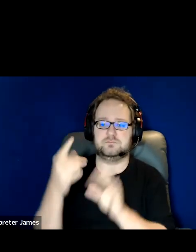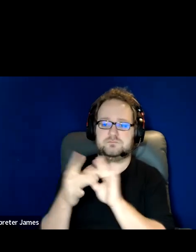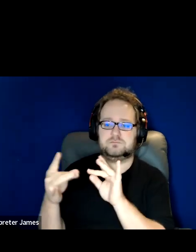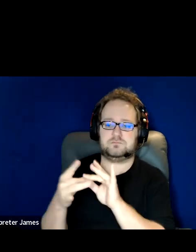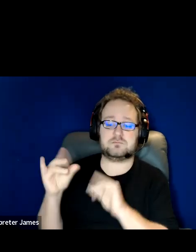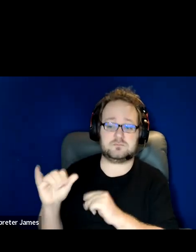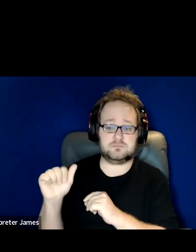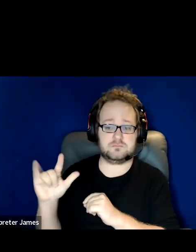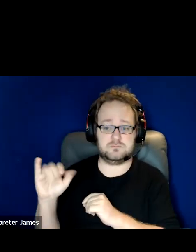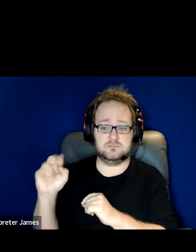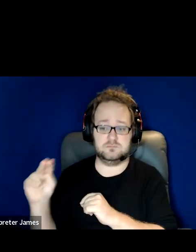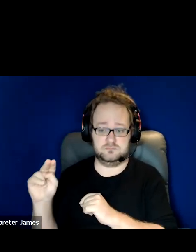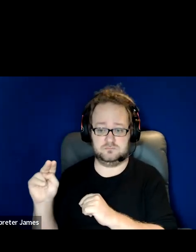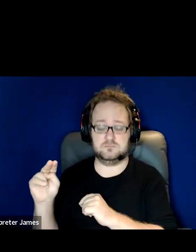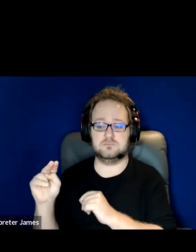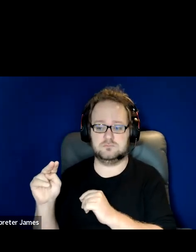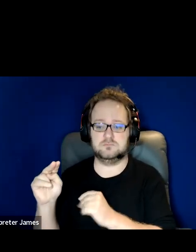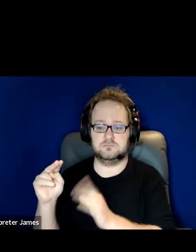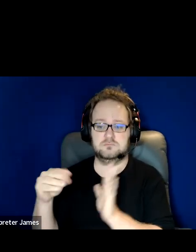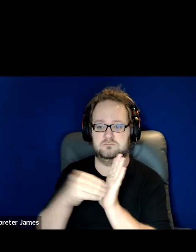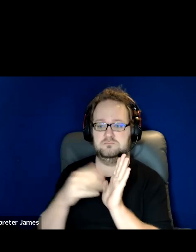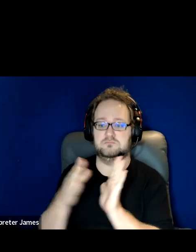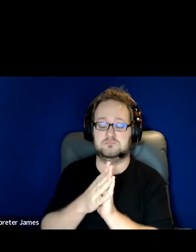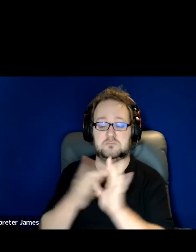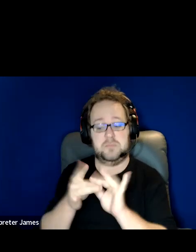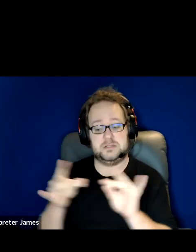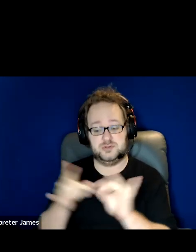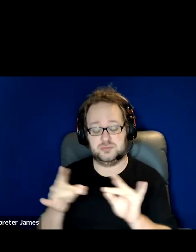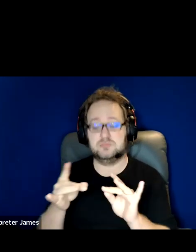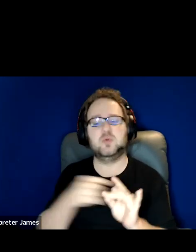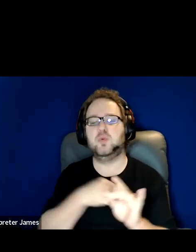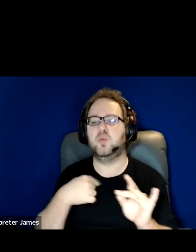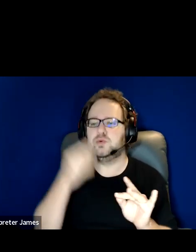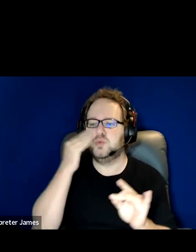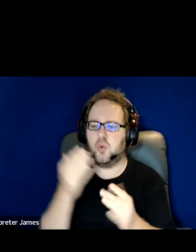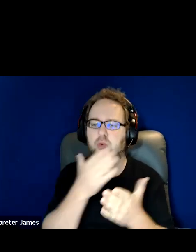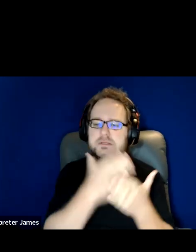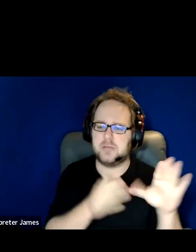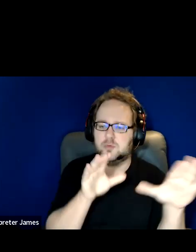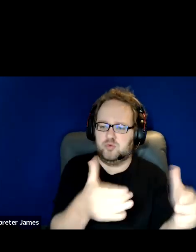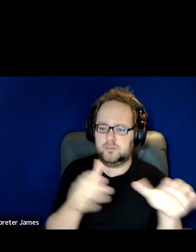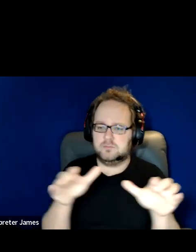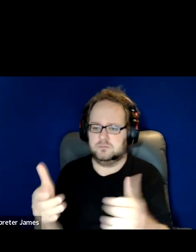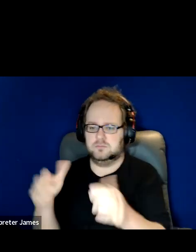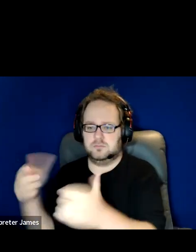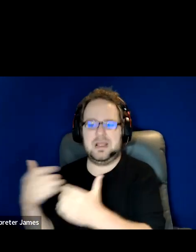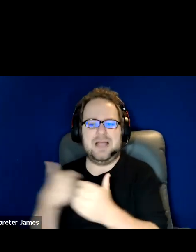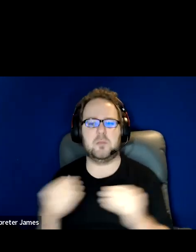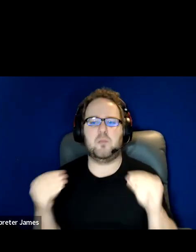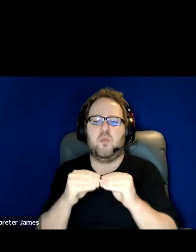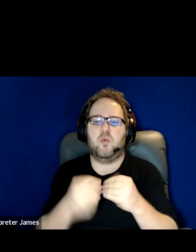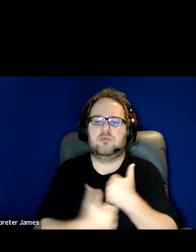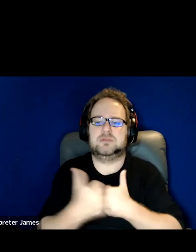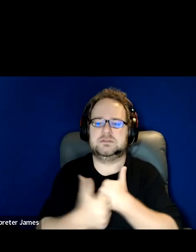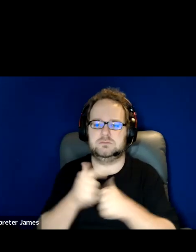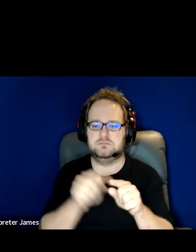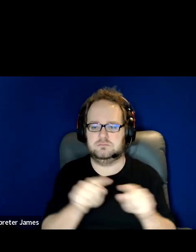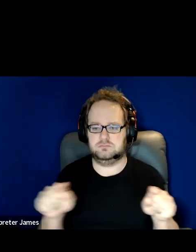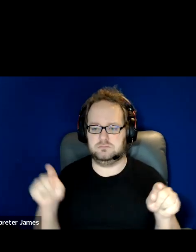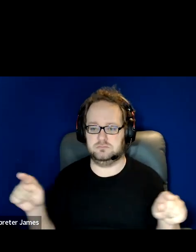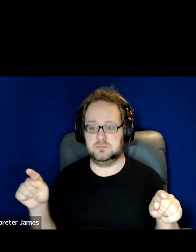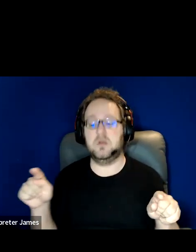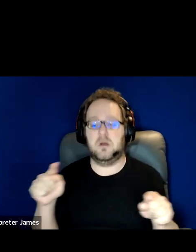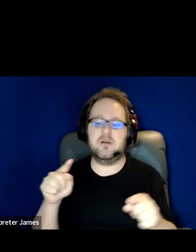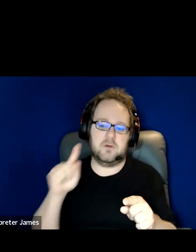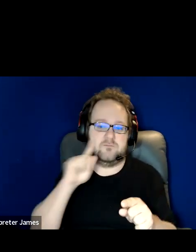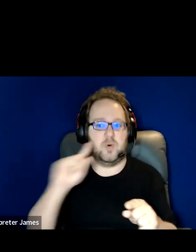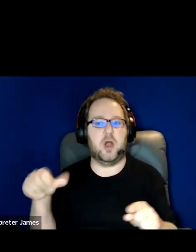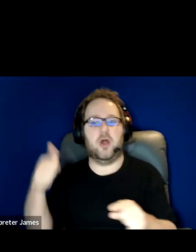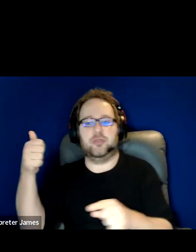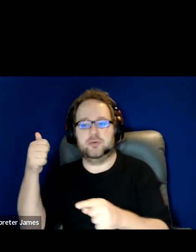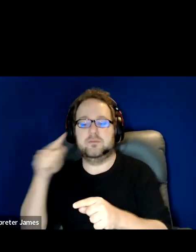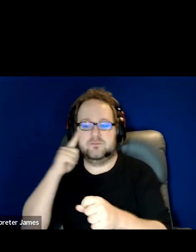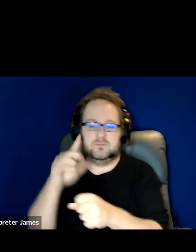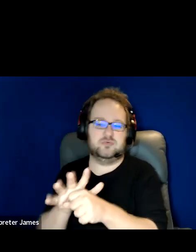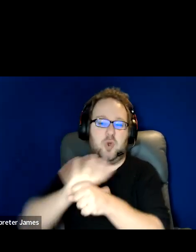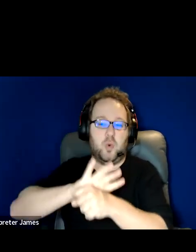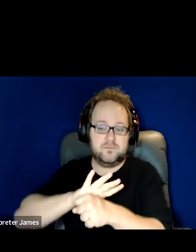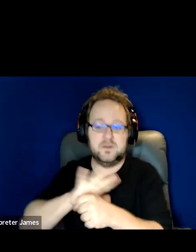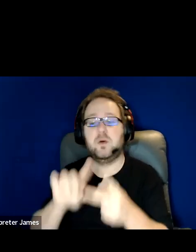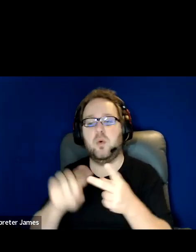is that There are certain groups that we know are at higher risk of COVID.